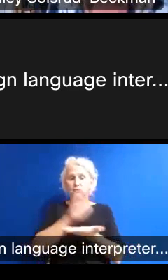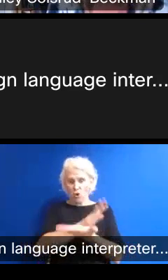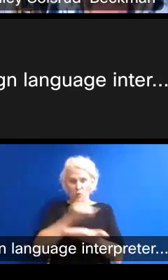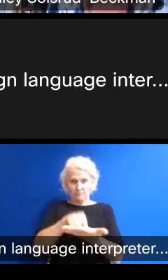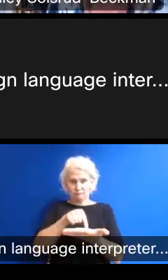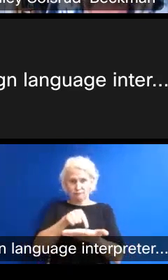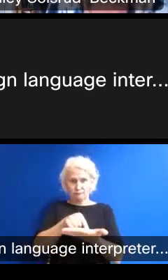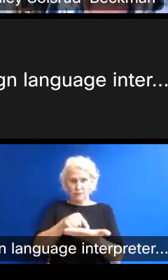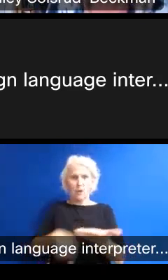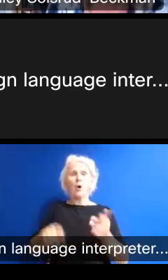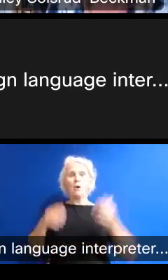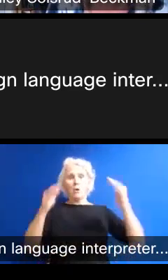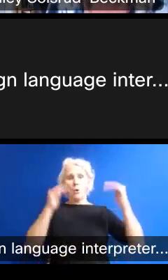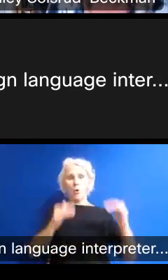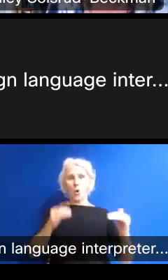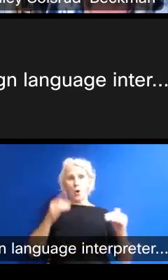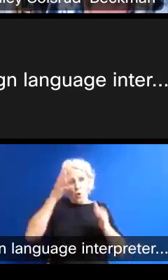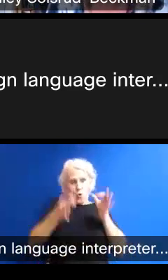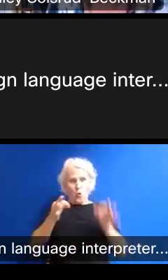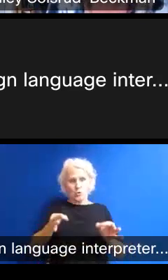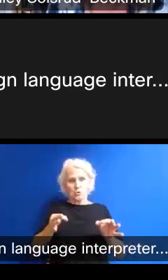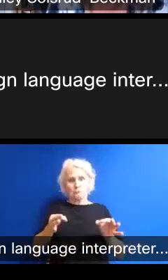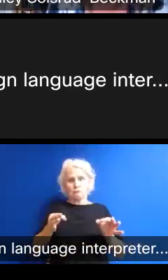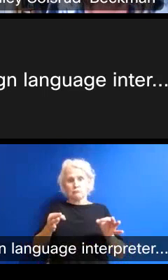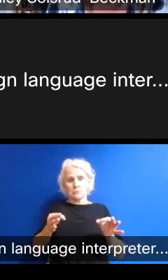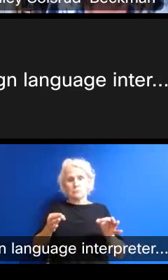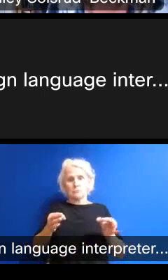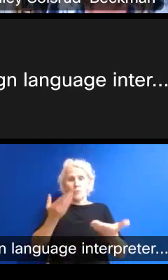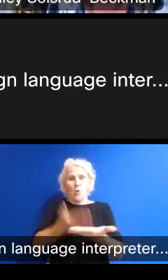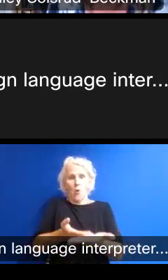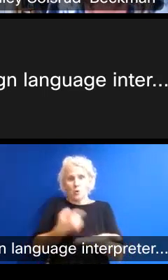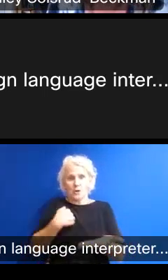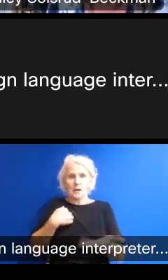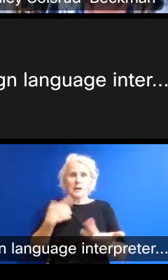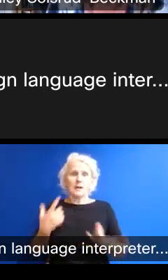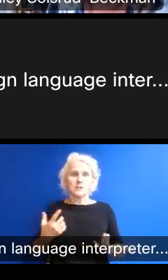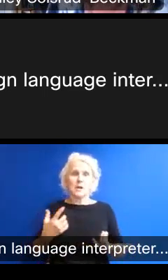order that gives the lead agency, county or tribe care and control of the child or